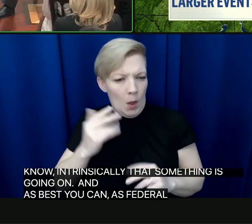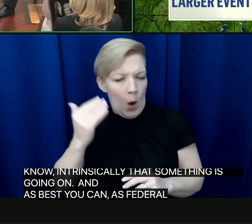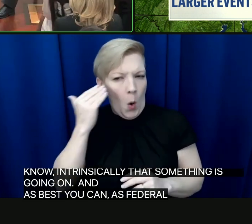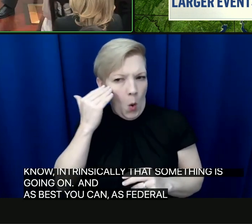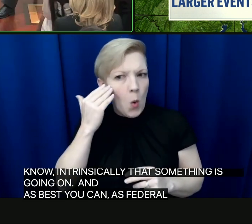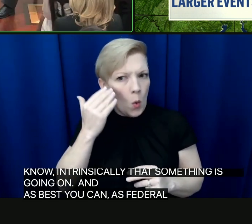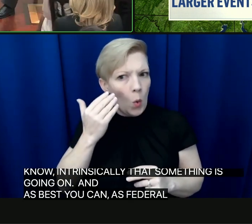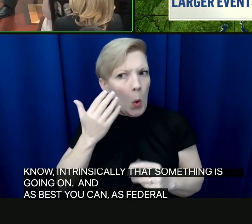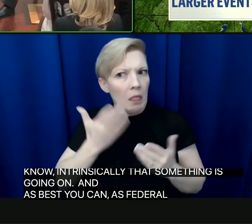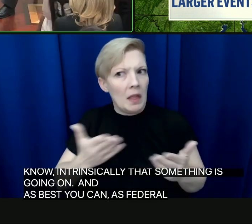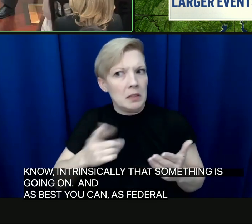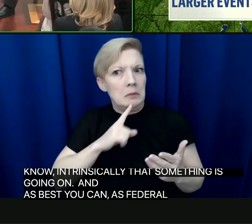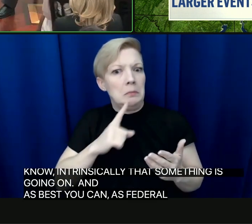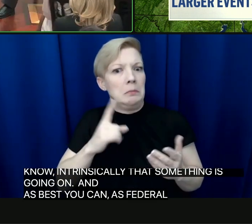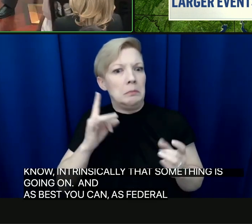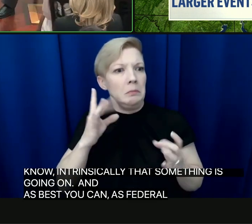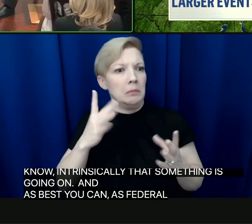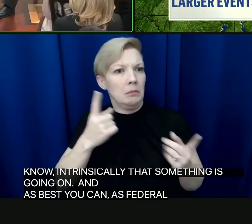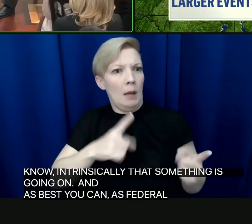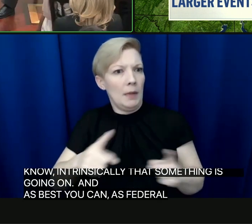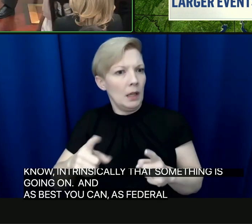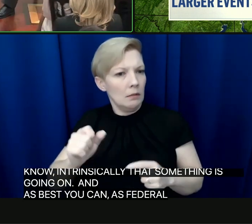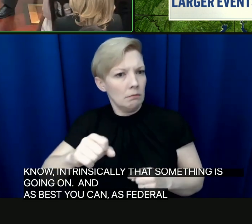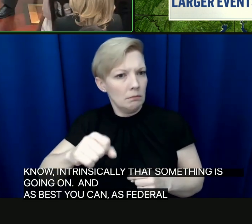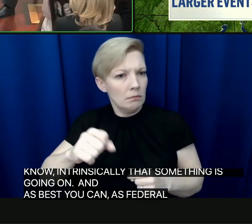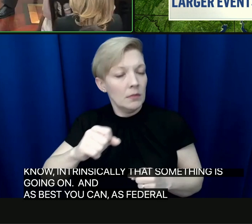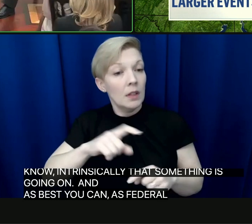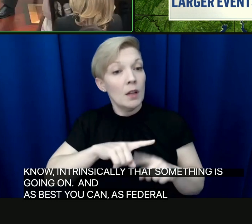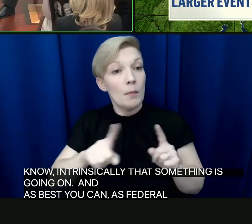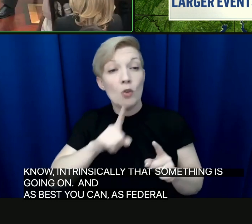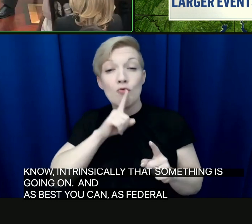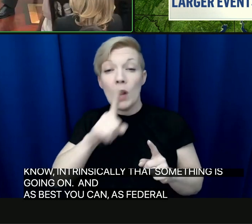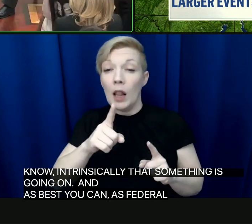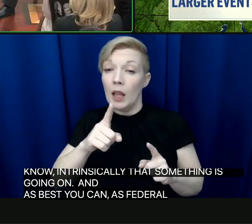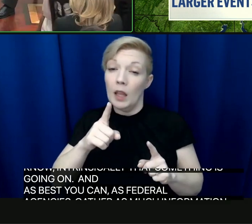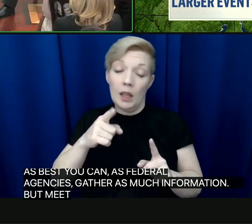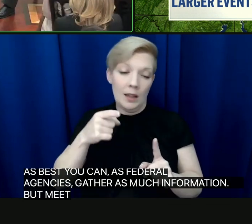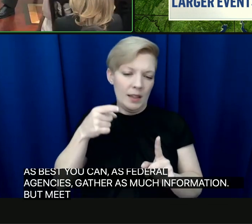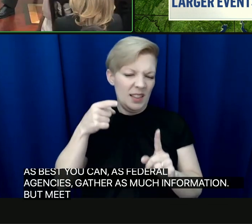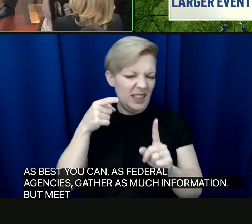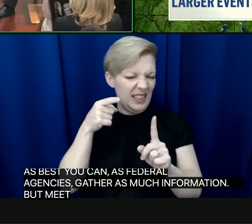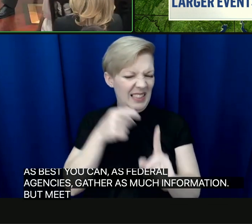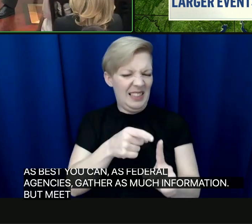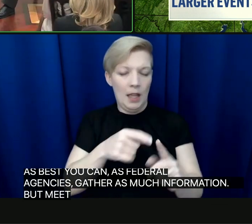You know. But meat and potatoes in a sense. Information, you know, you're seeing this,